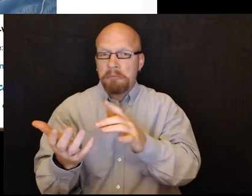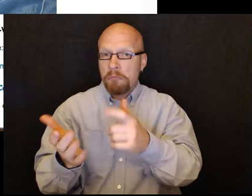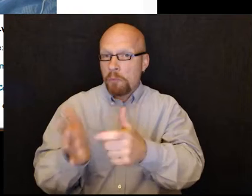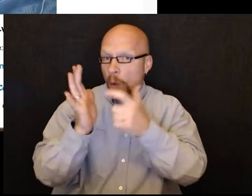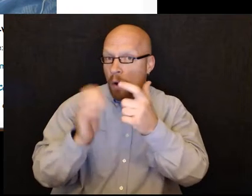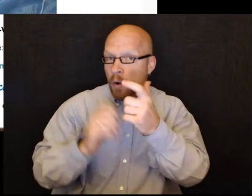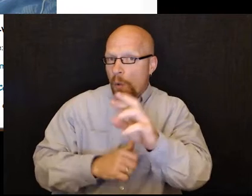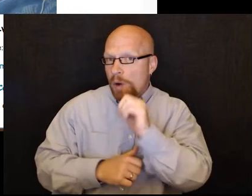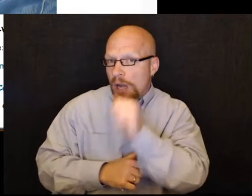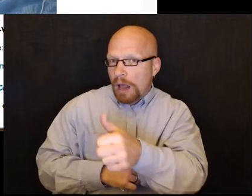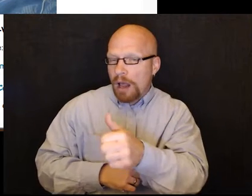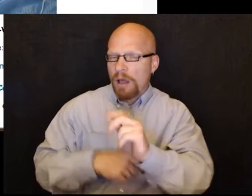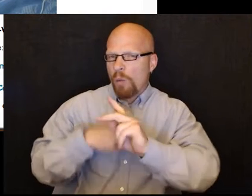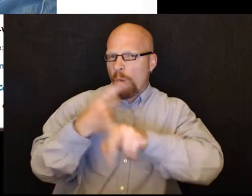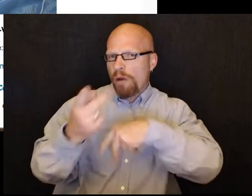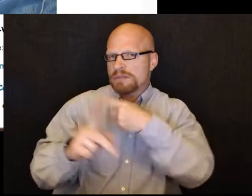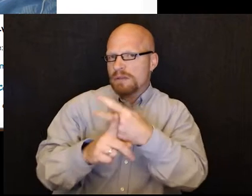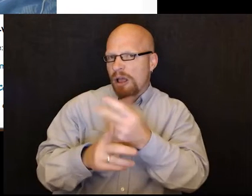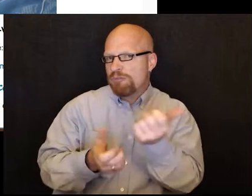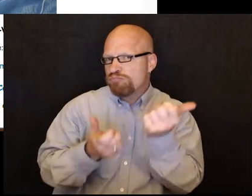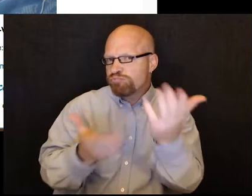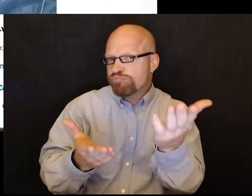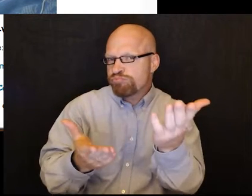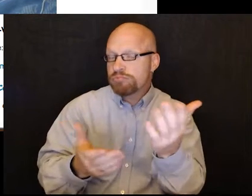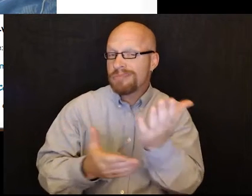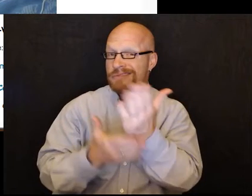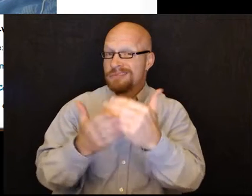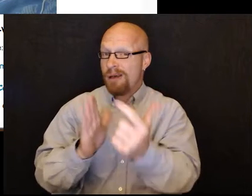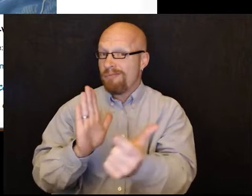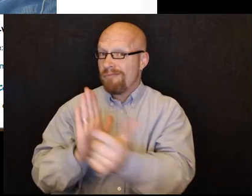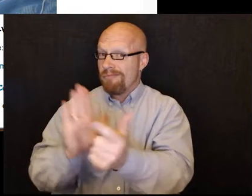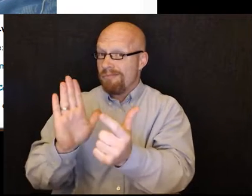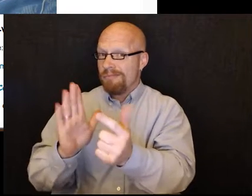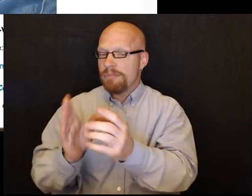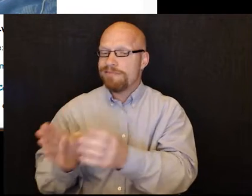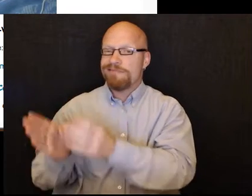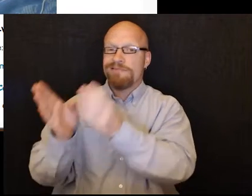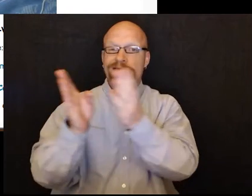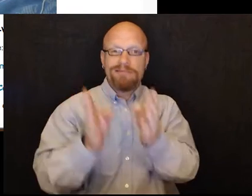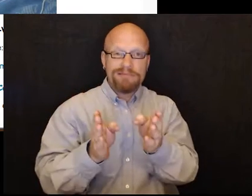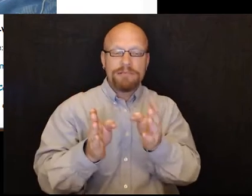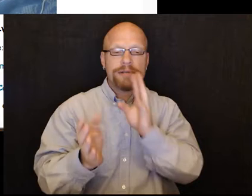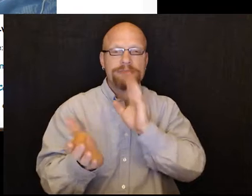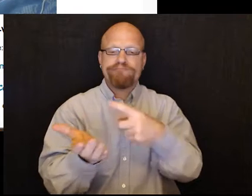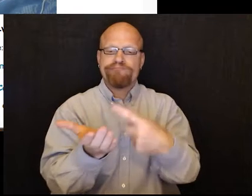what I mean by that is our calculator... is it required? Is it recommended? Some